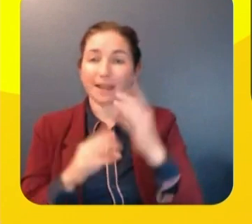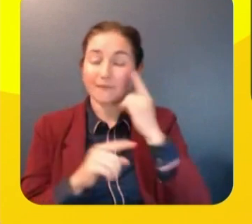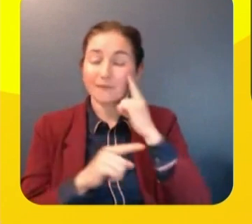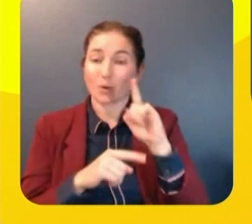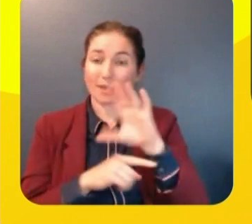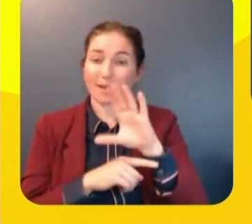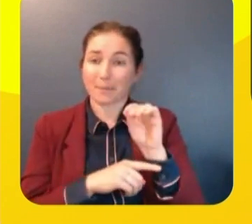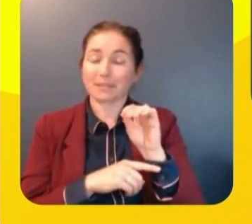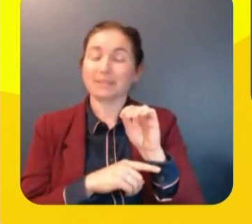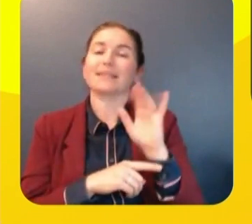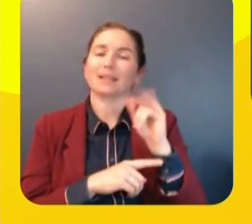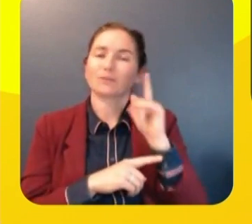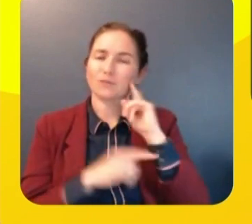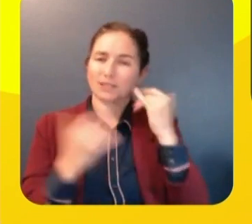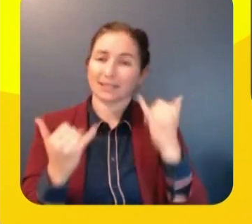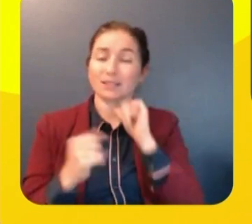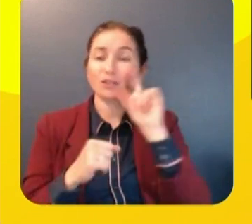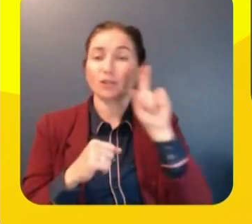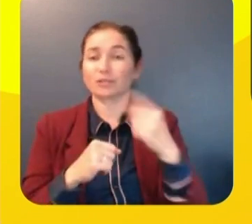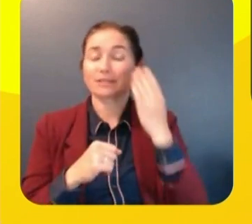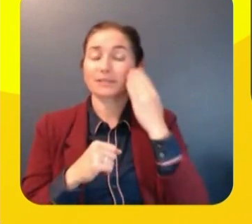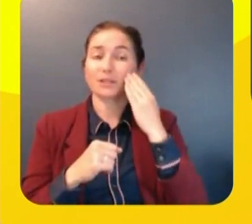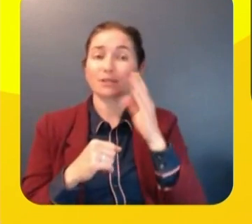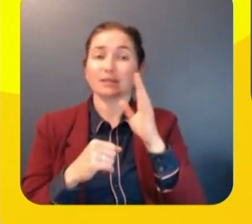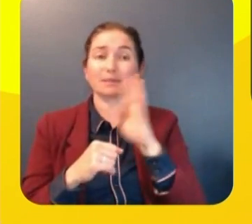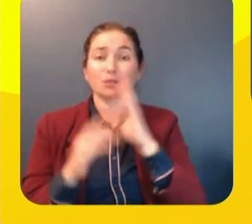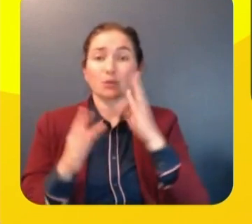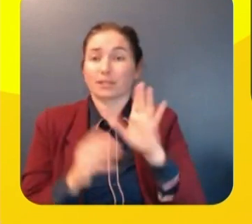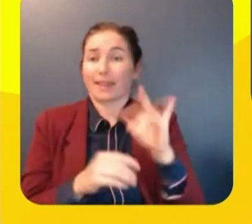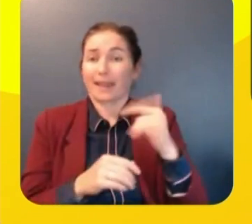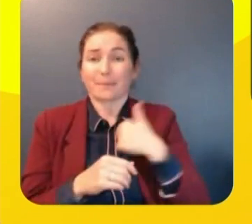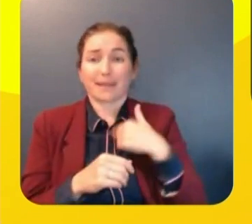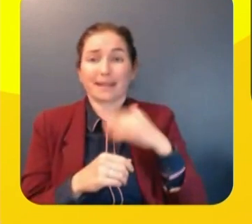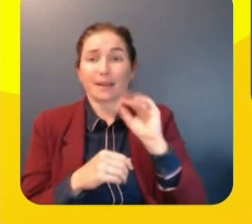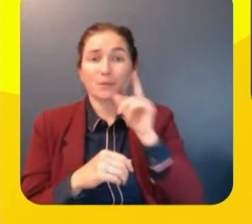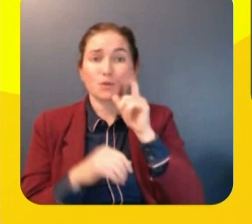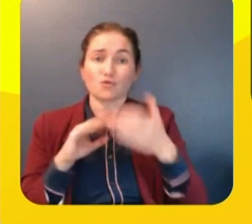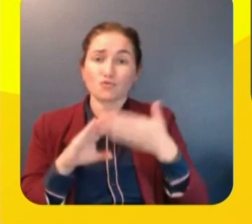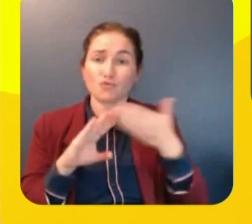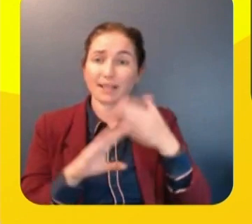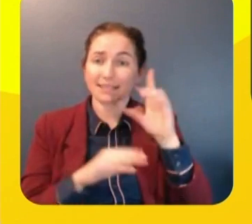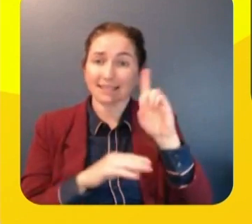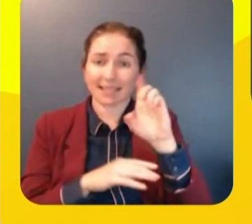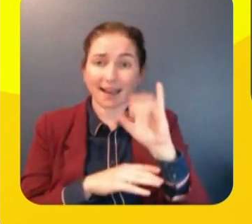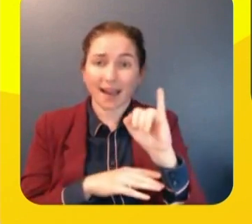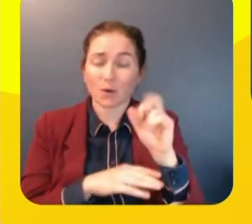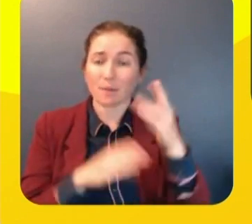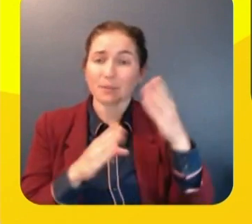So don't just speak to a person like me at a company who runs DEI or a person like Bo or any of the other chief diversity